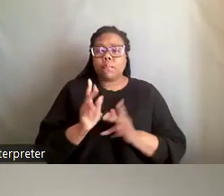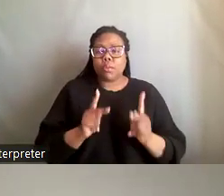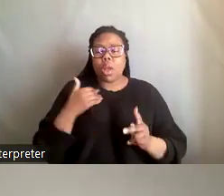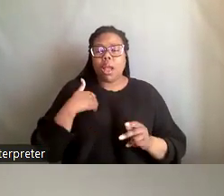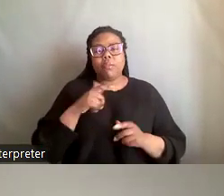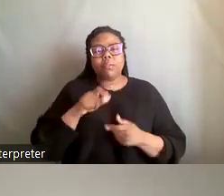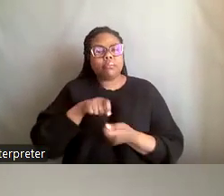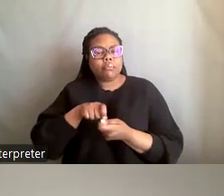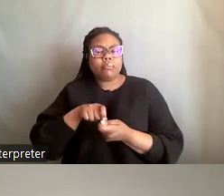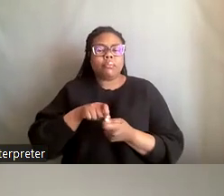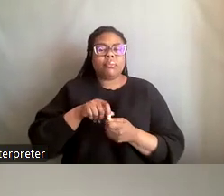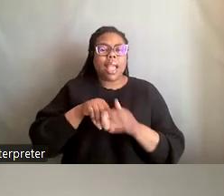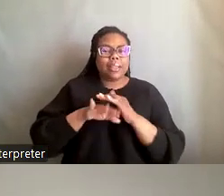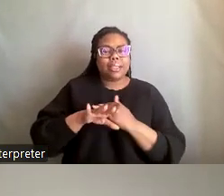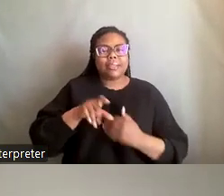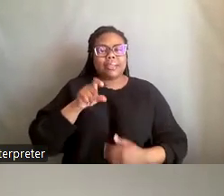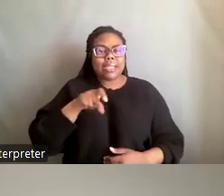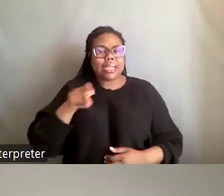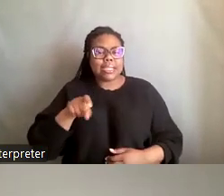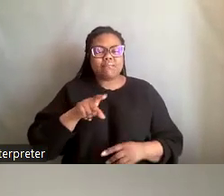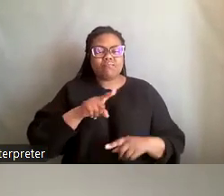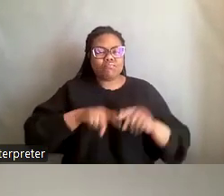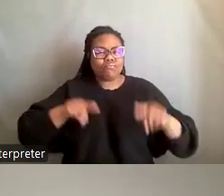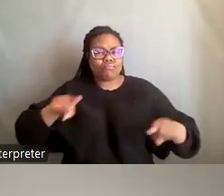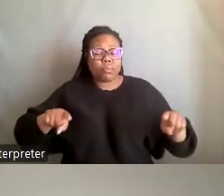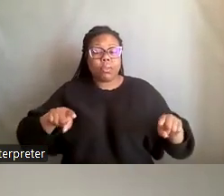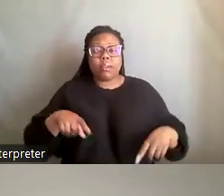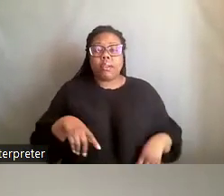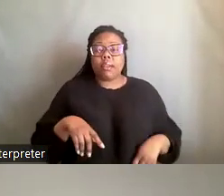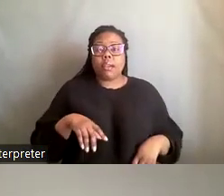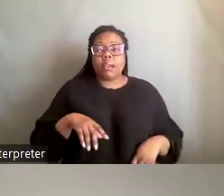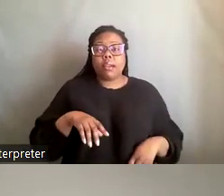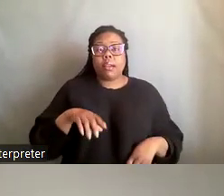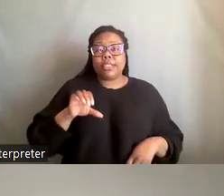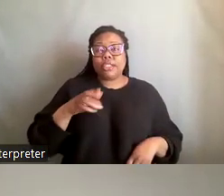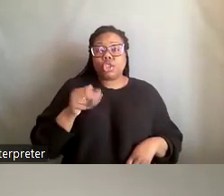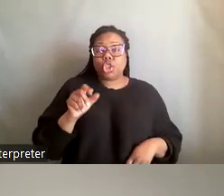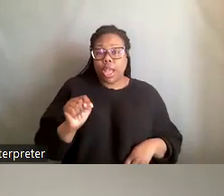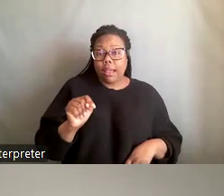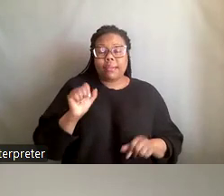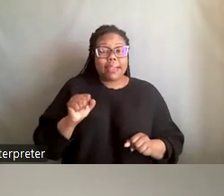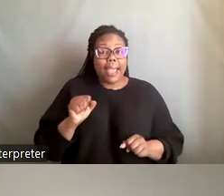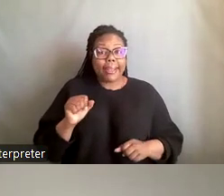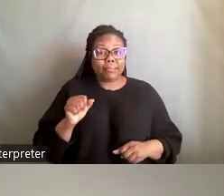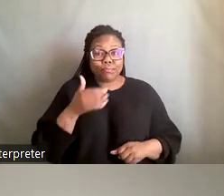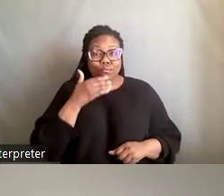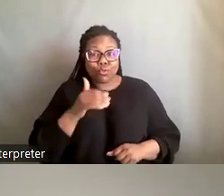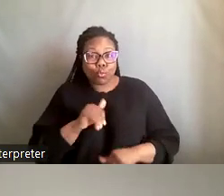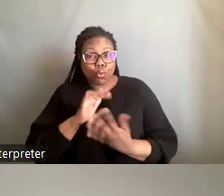conflicting access needs. Chat on Zoom is a particular one where it can be a really good way for some people to